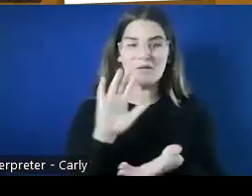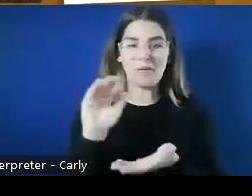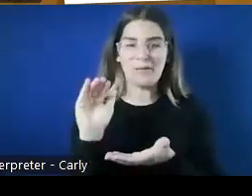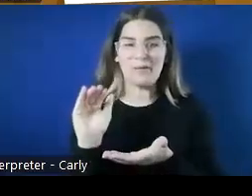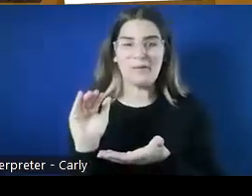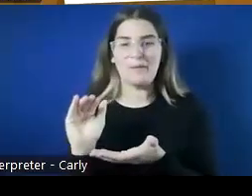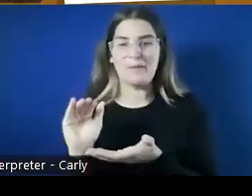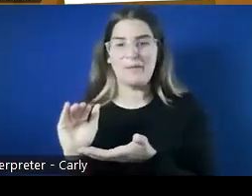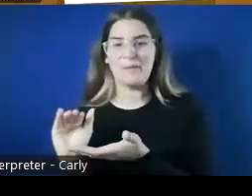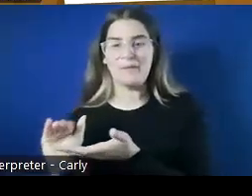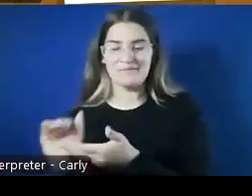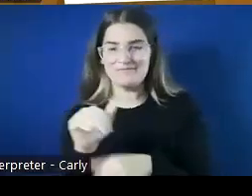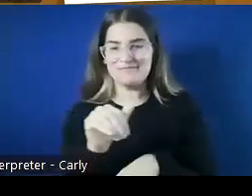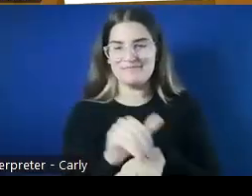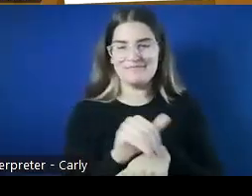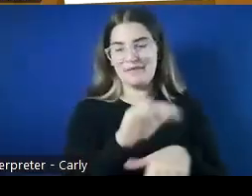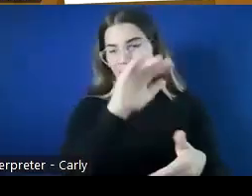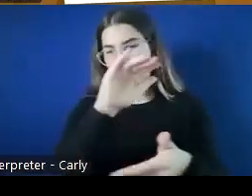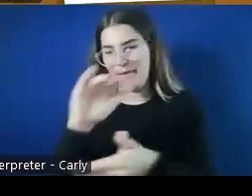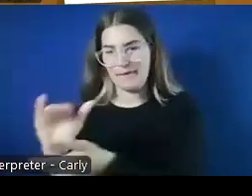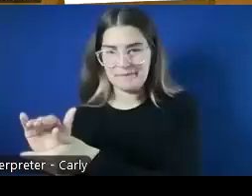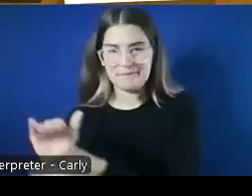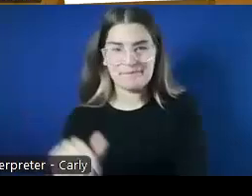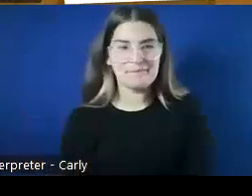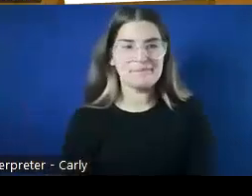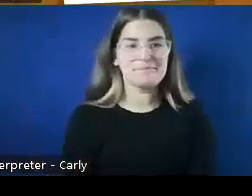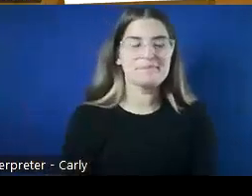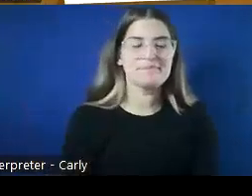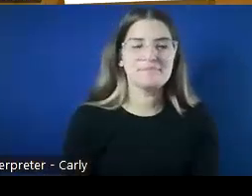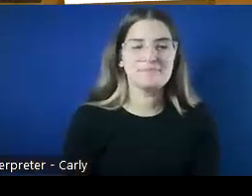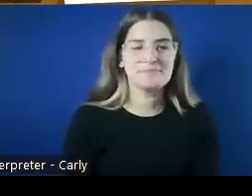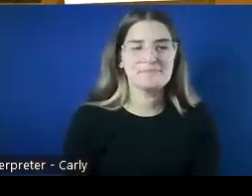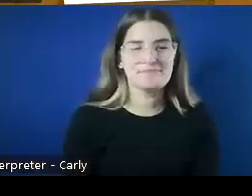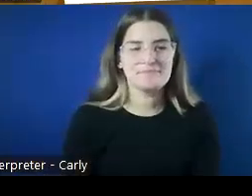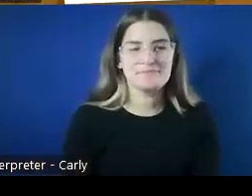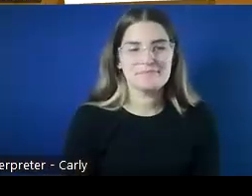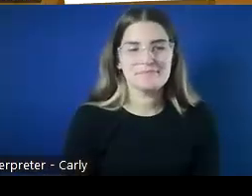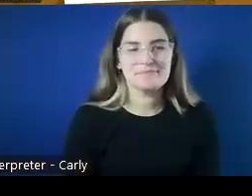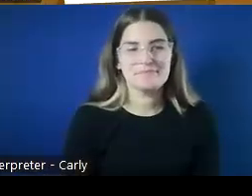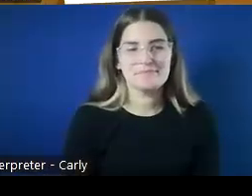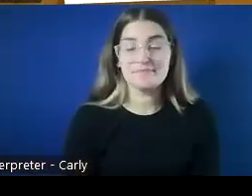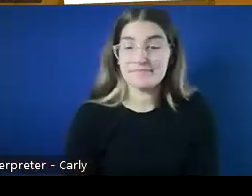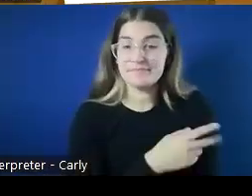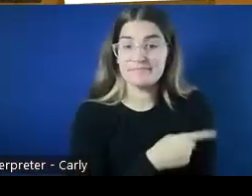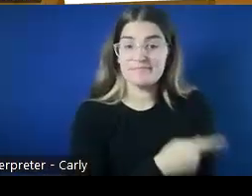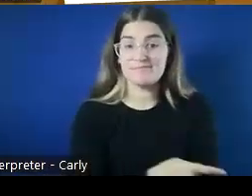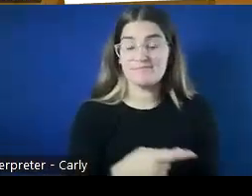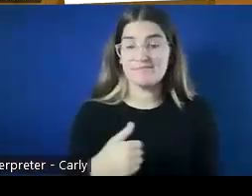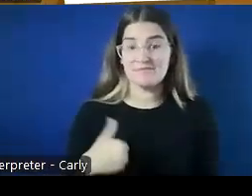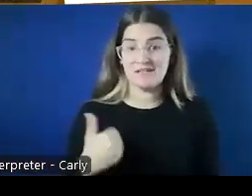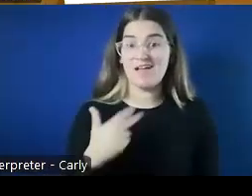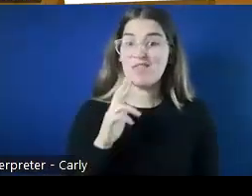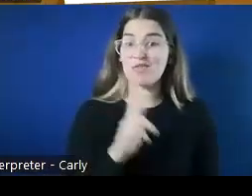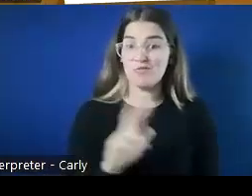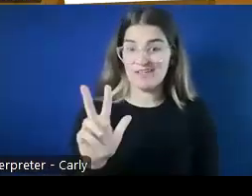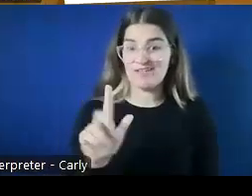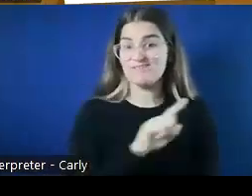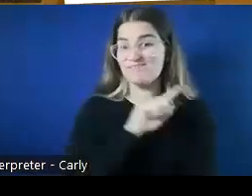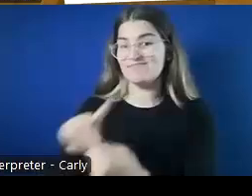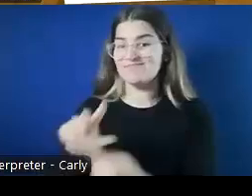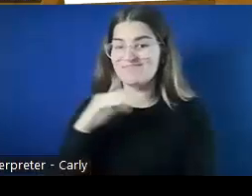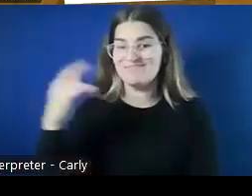evening hours go on we have seen patients as young as 3 years old all the way up until 18 through our